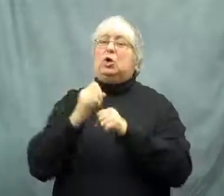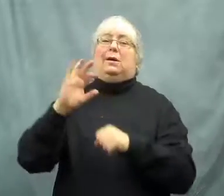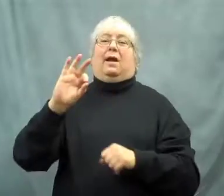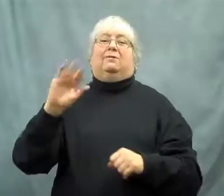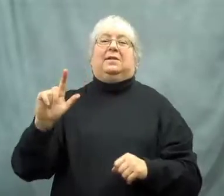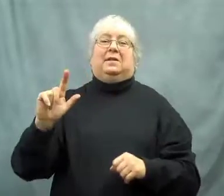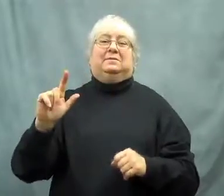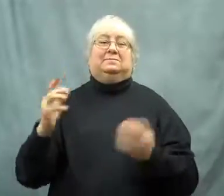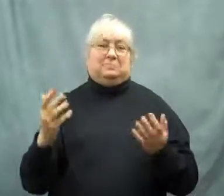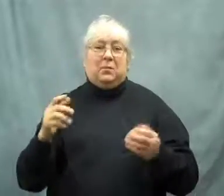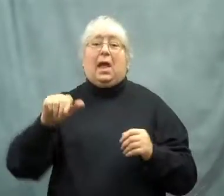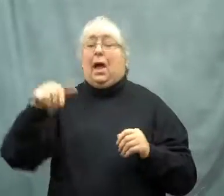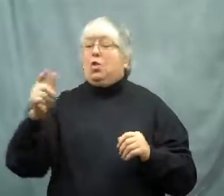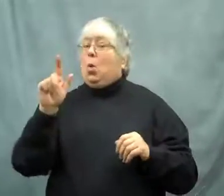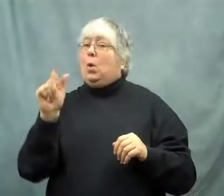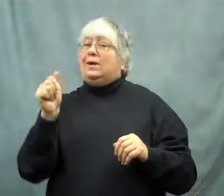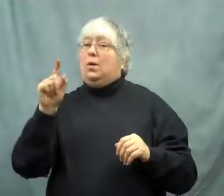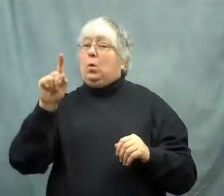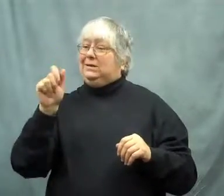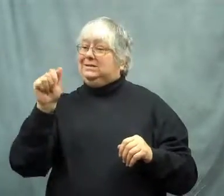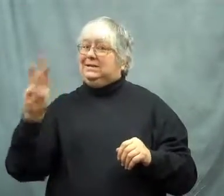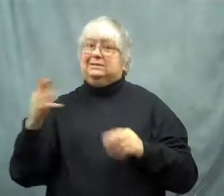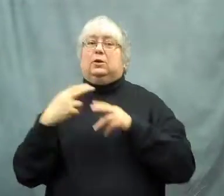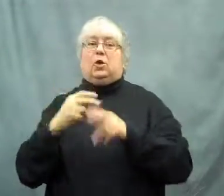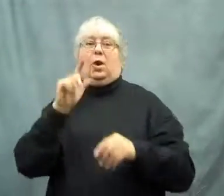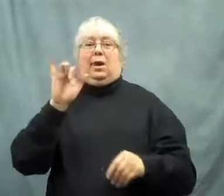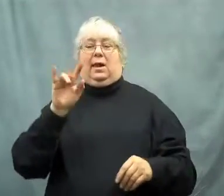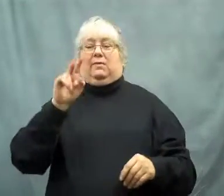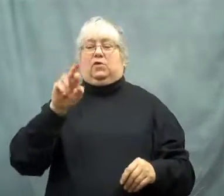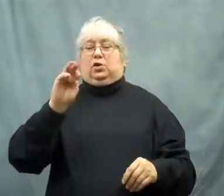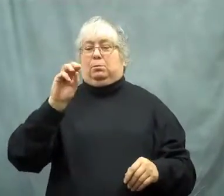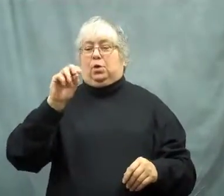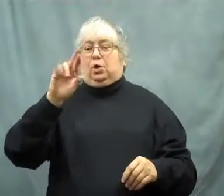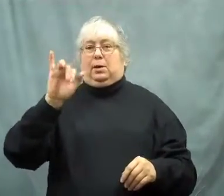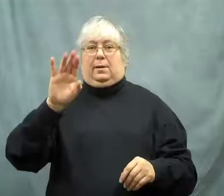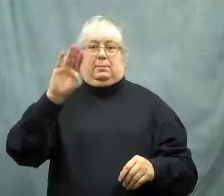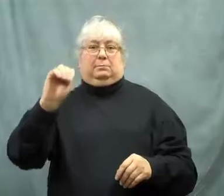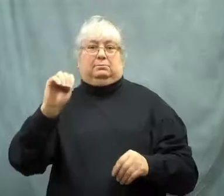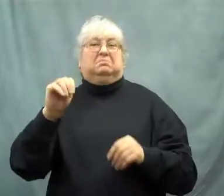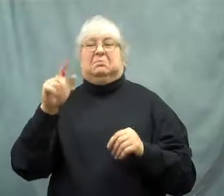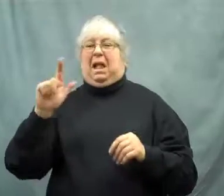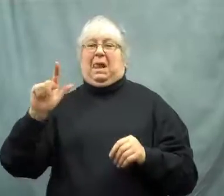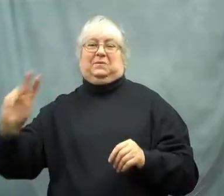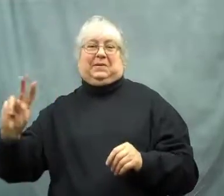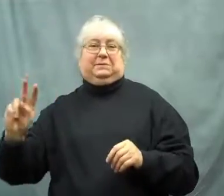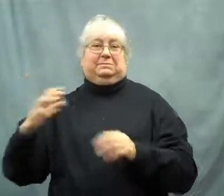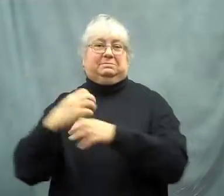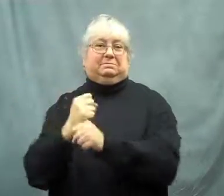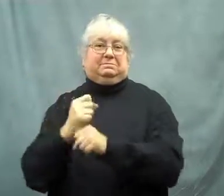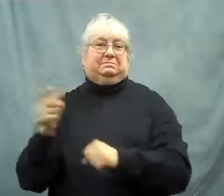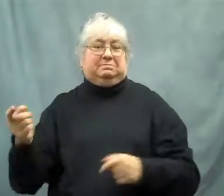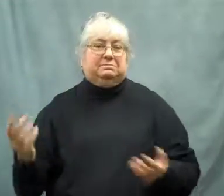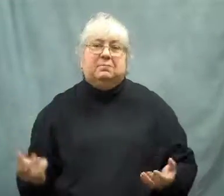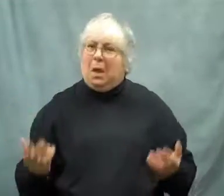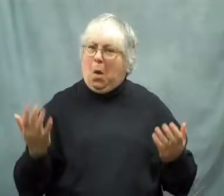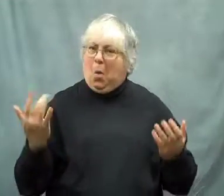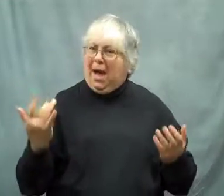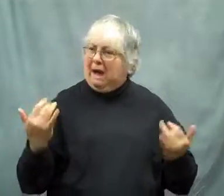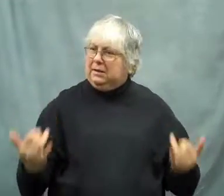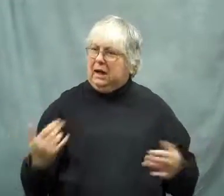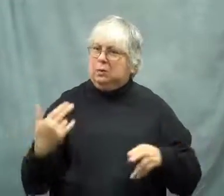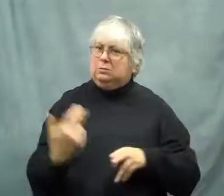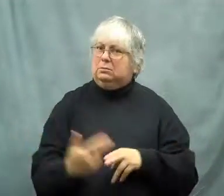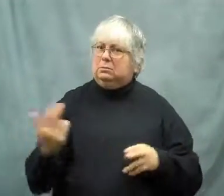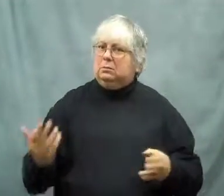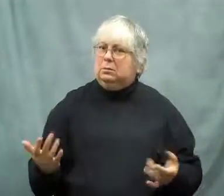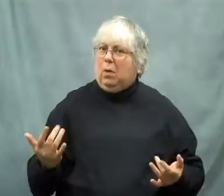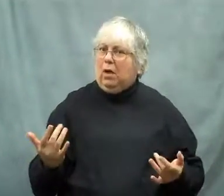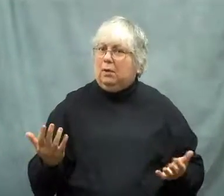They were named as they were discovered.